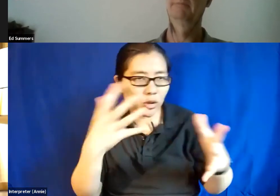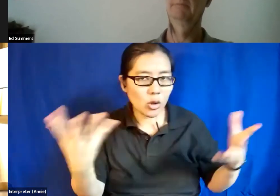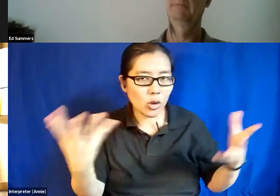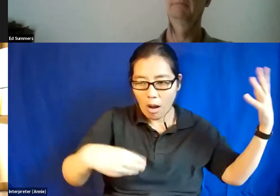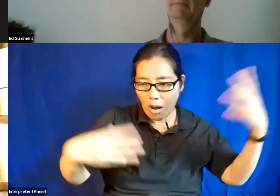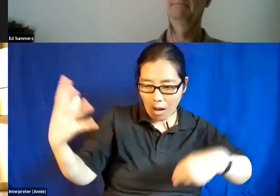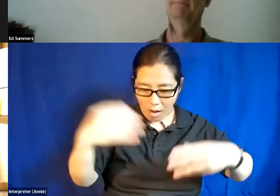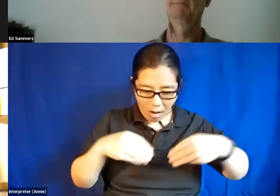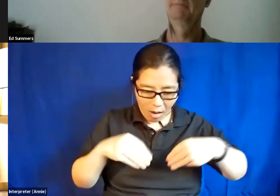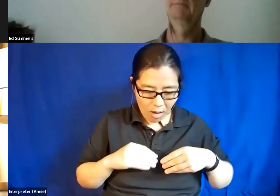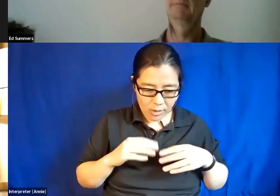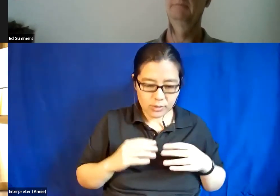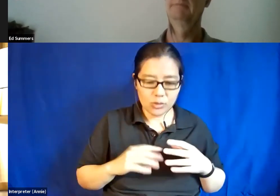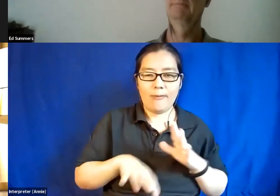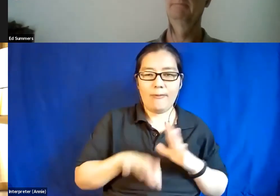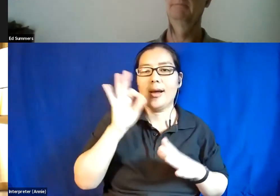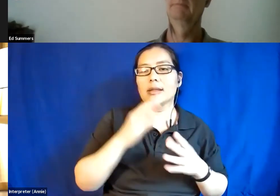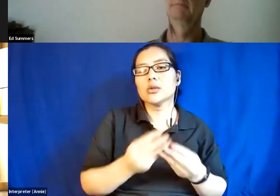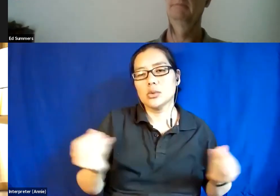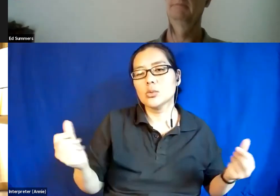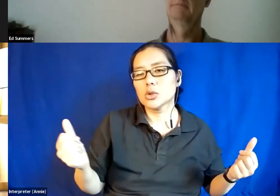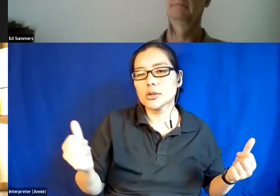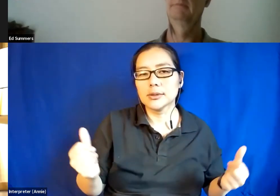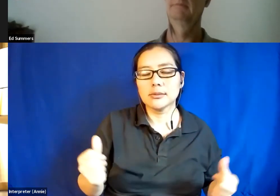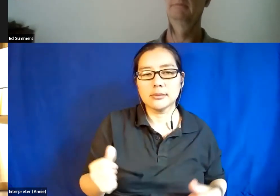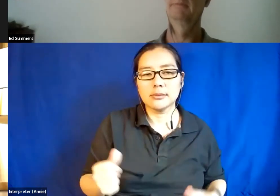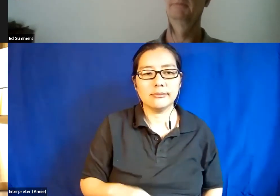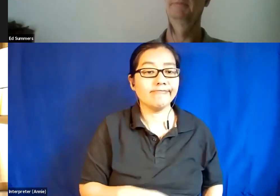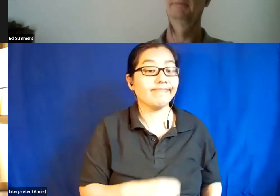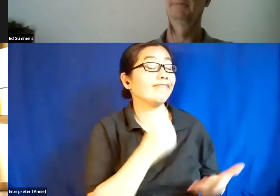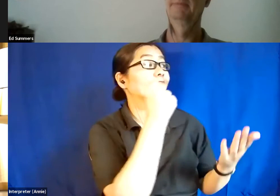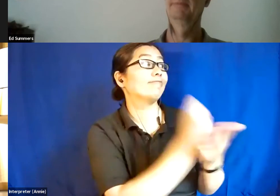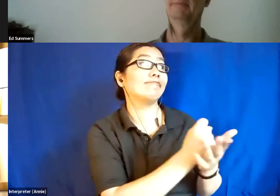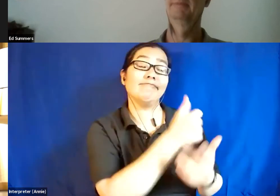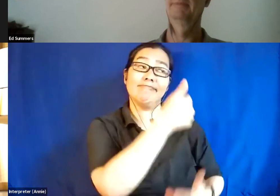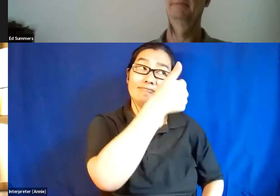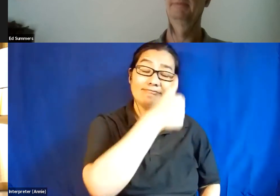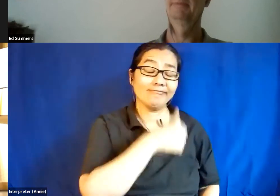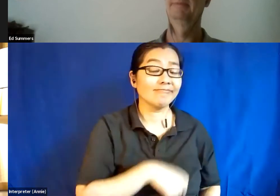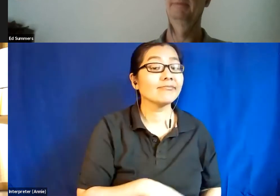Joshua Miele: Amen. Sile, any closing remarks?